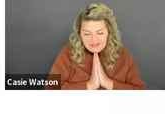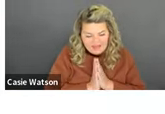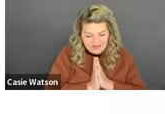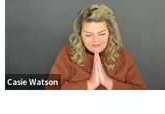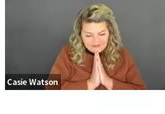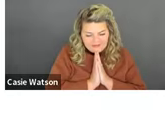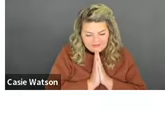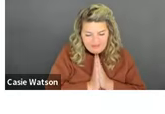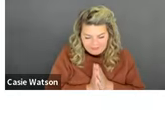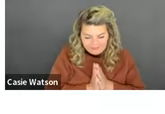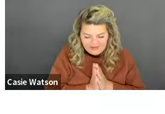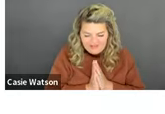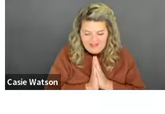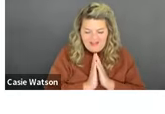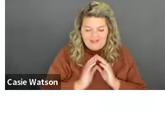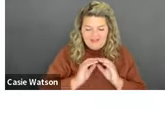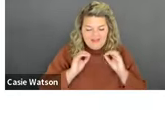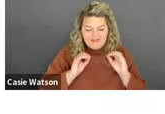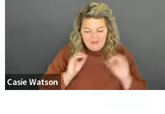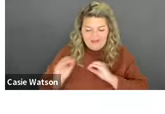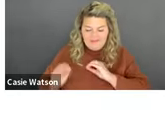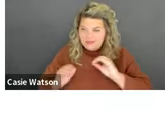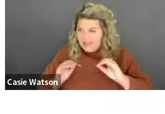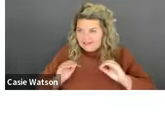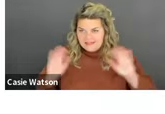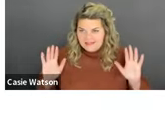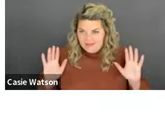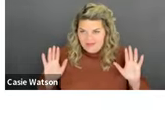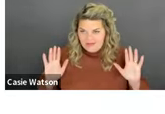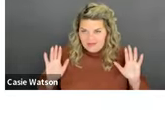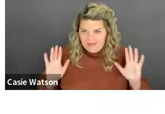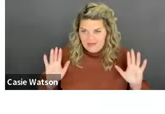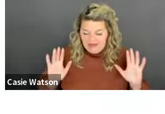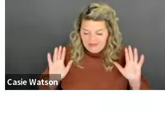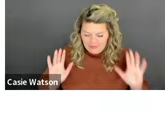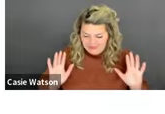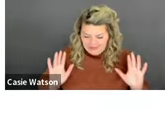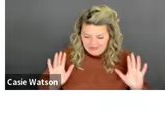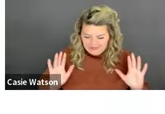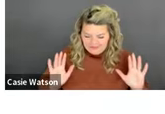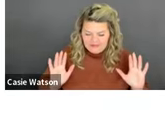But again, remembering that knowing a few signs doesn't mean you're communicating fluently.